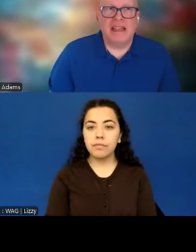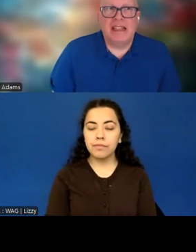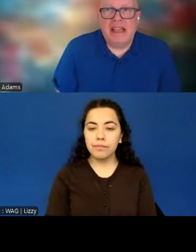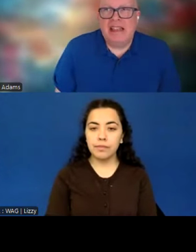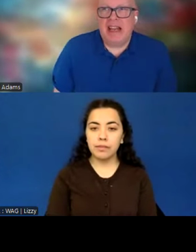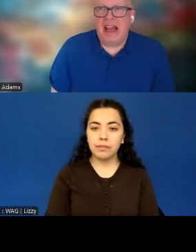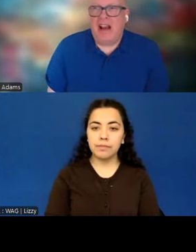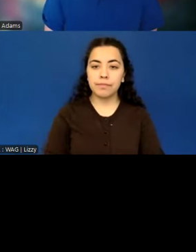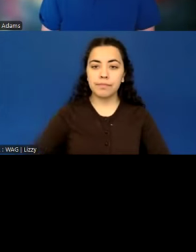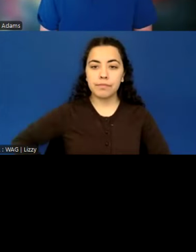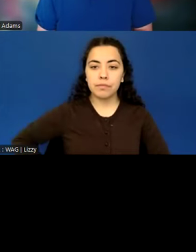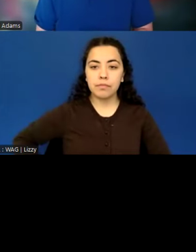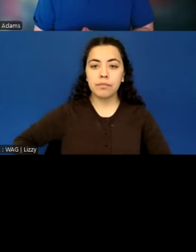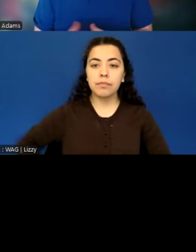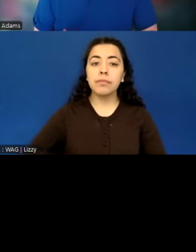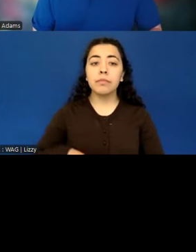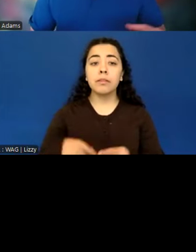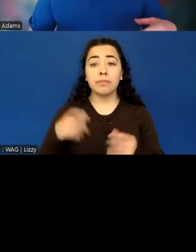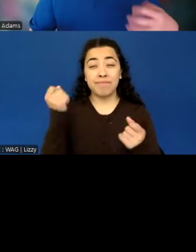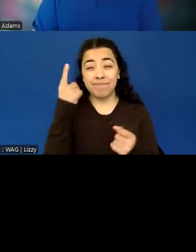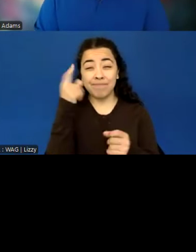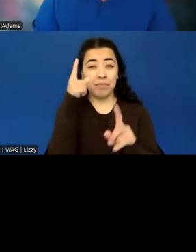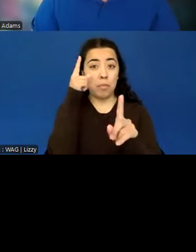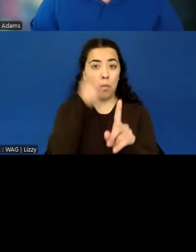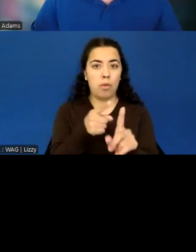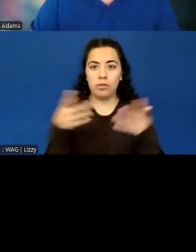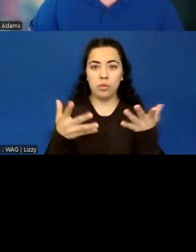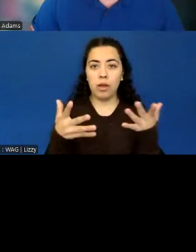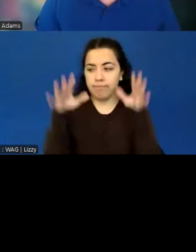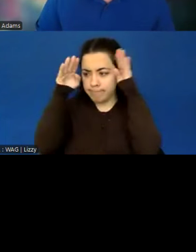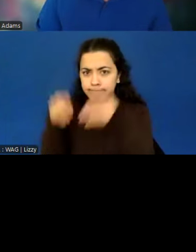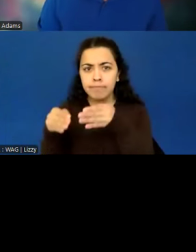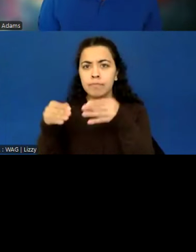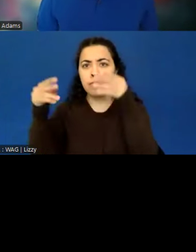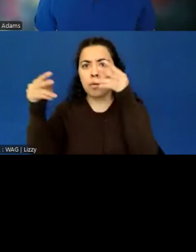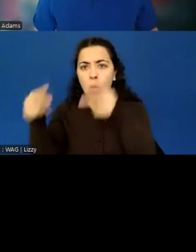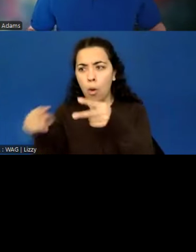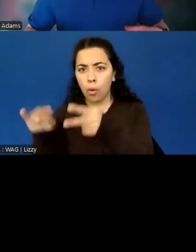Because at the end of the day, all of this just isn't about code or content or design fixes. It